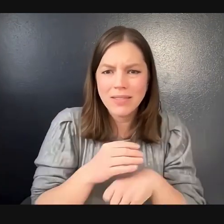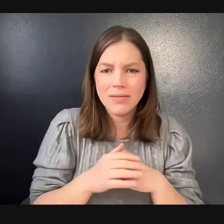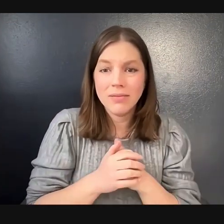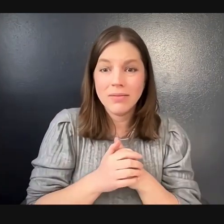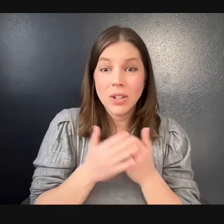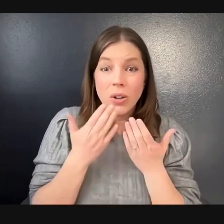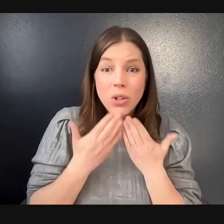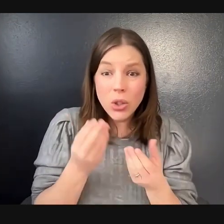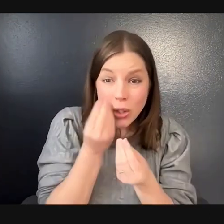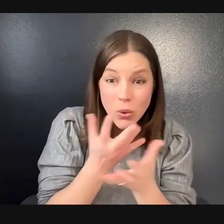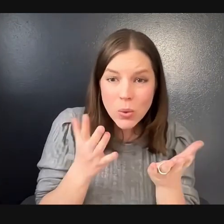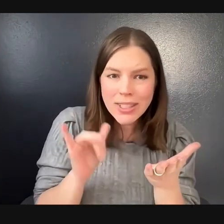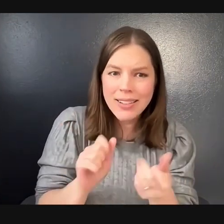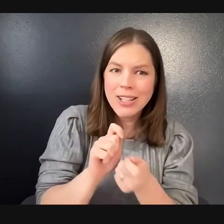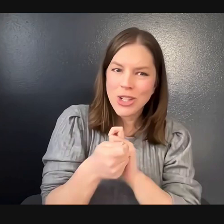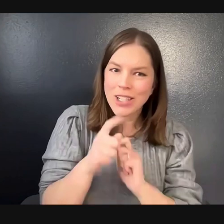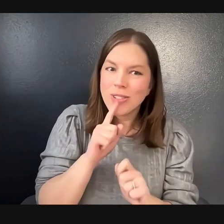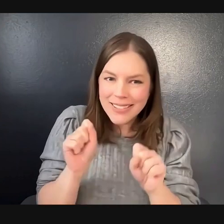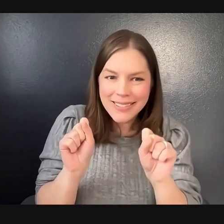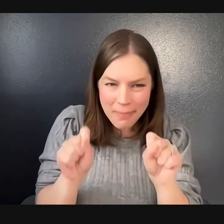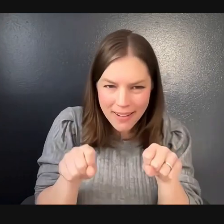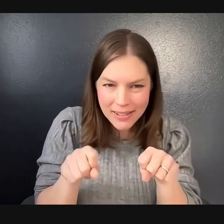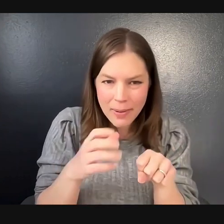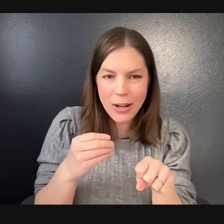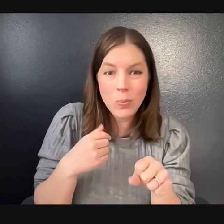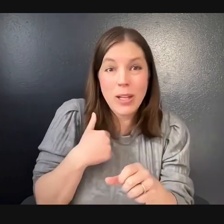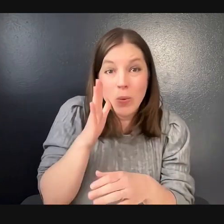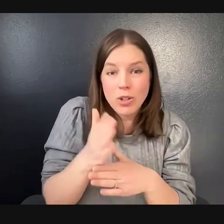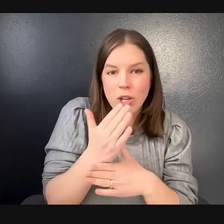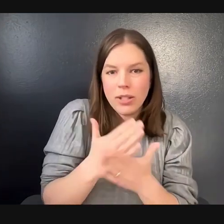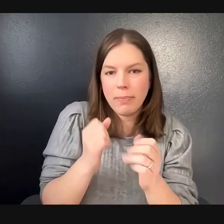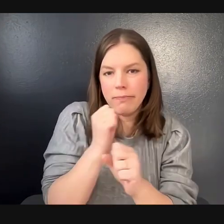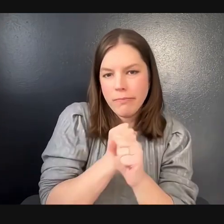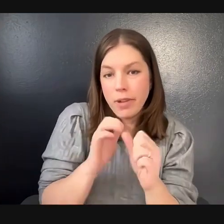The good news for you is that change is possible. So we are going to share with you